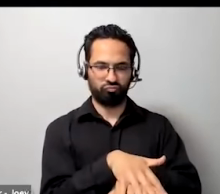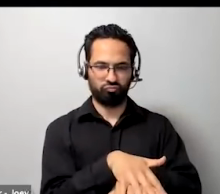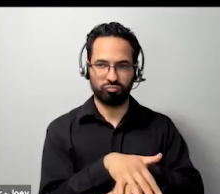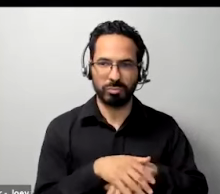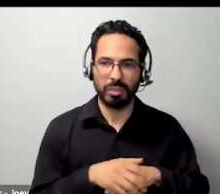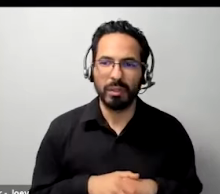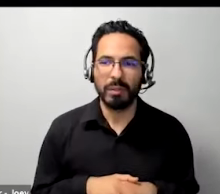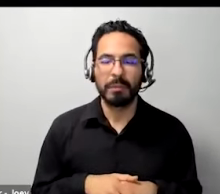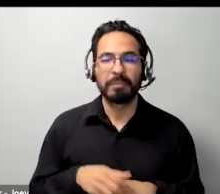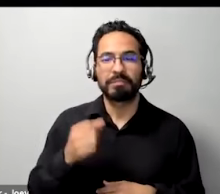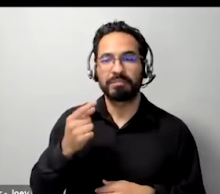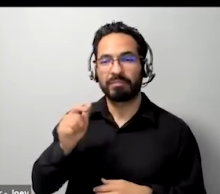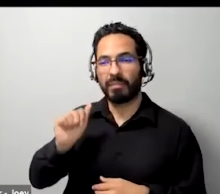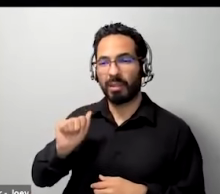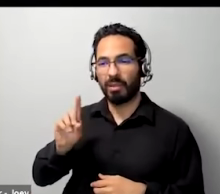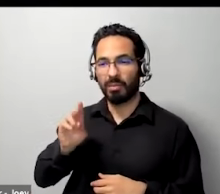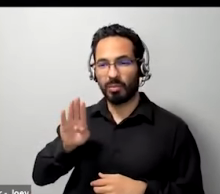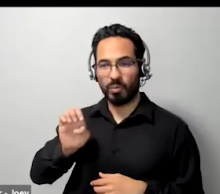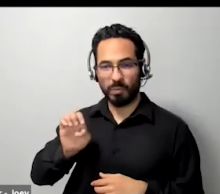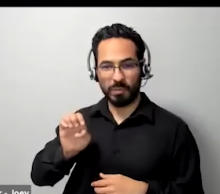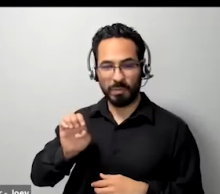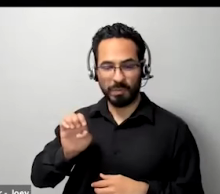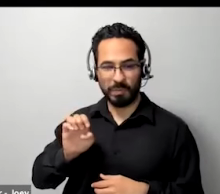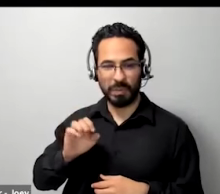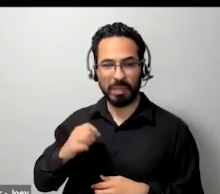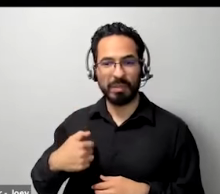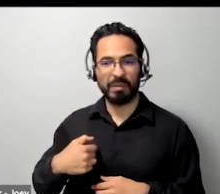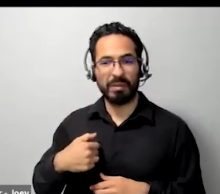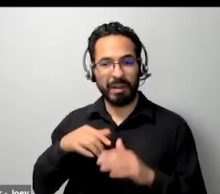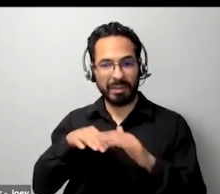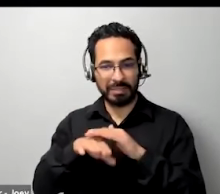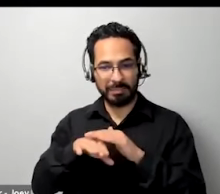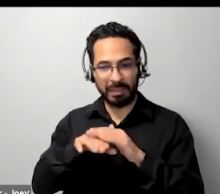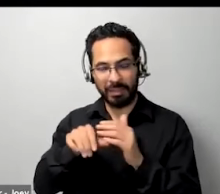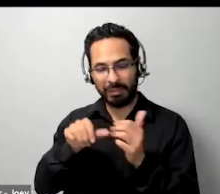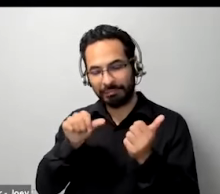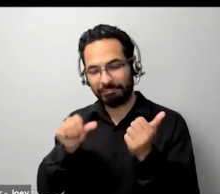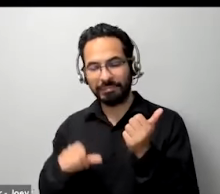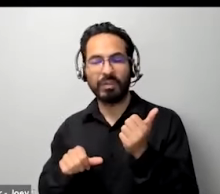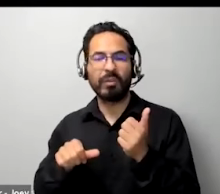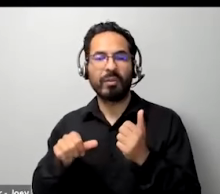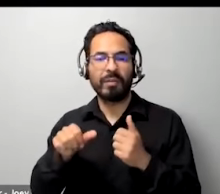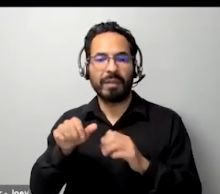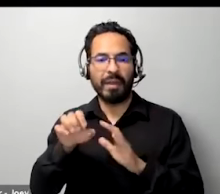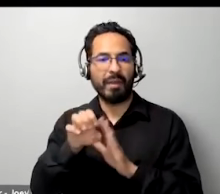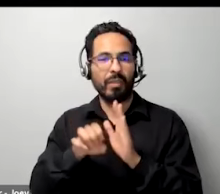At Adobe, where actually, accessibility falls under the ethical innovation team.